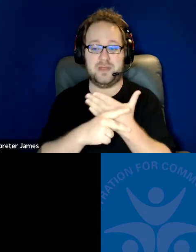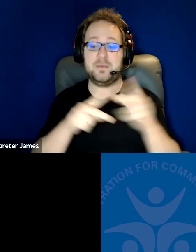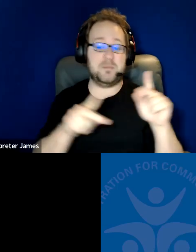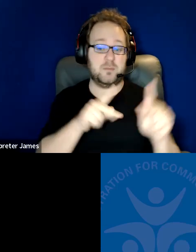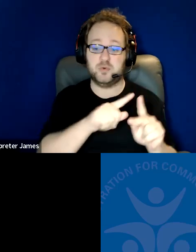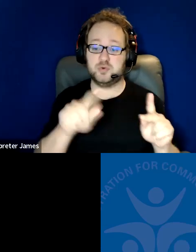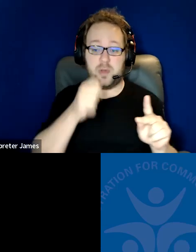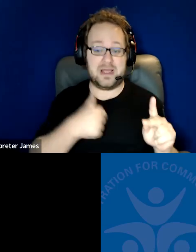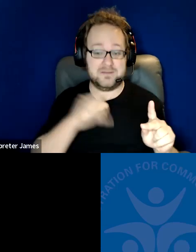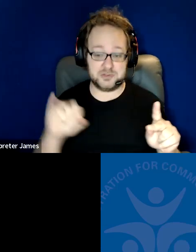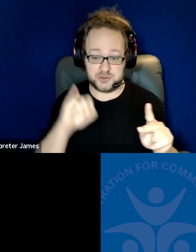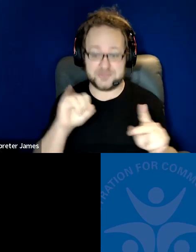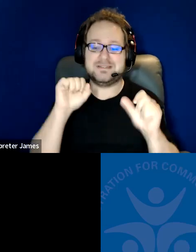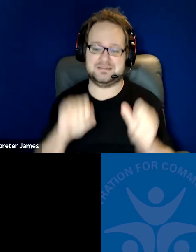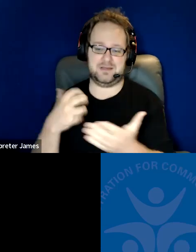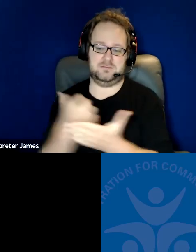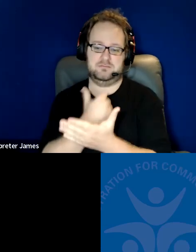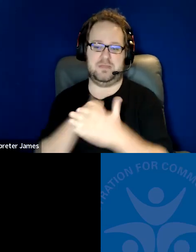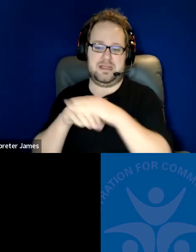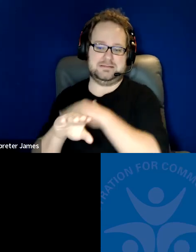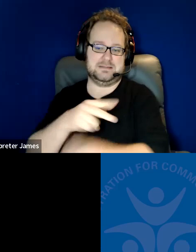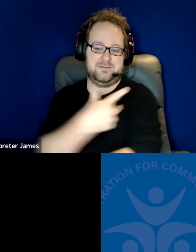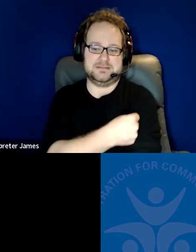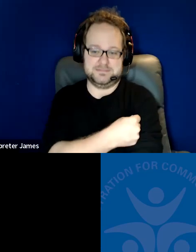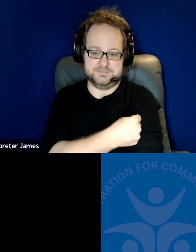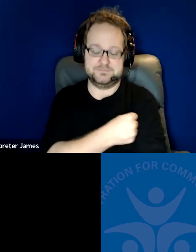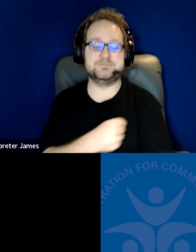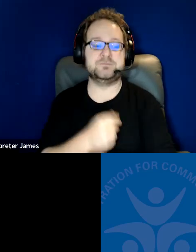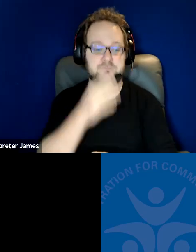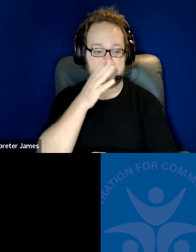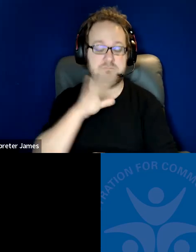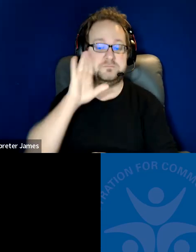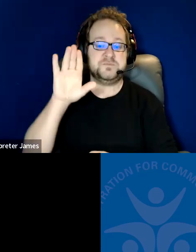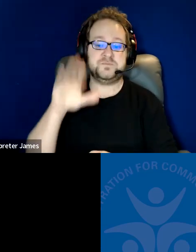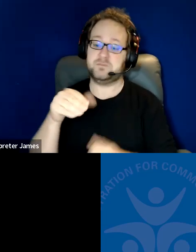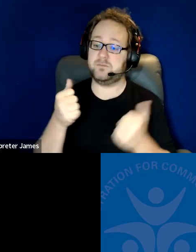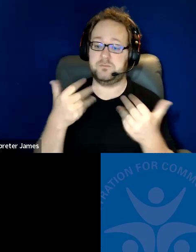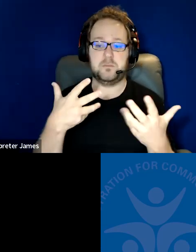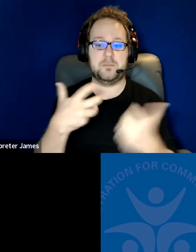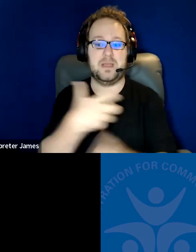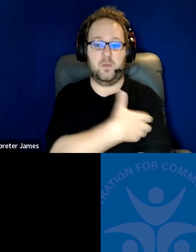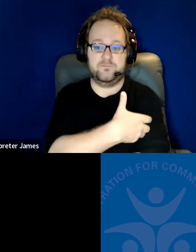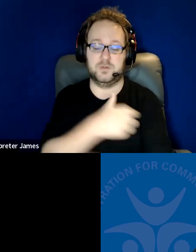We all know that the most powerful thing that any of us can do to protect ourselves and